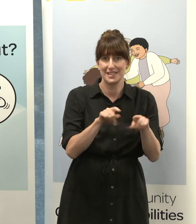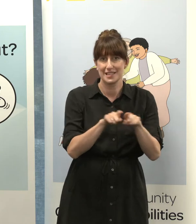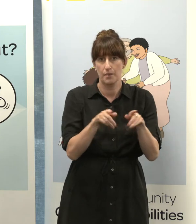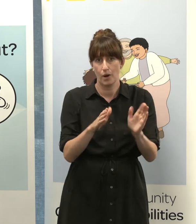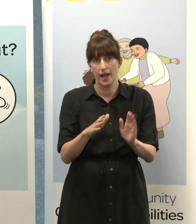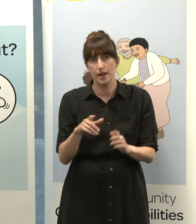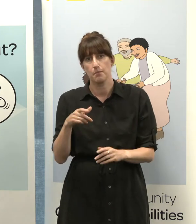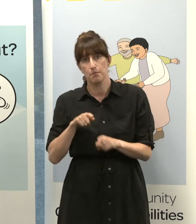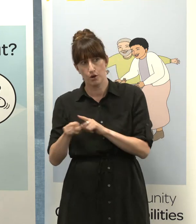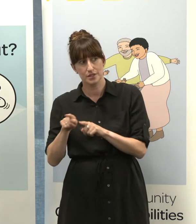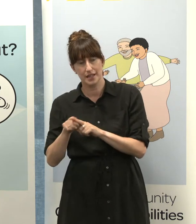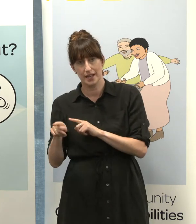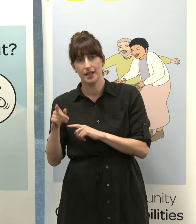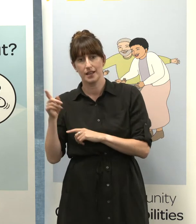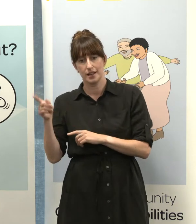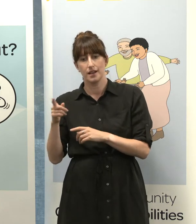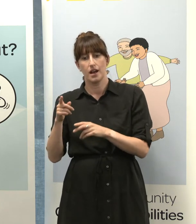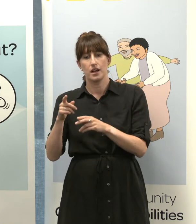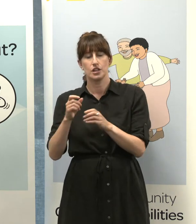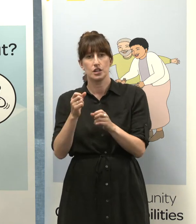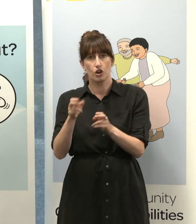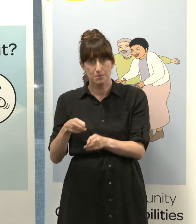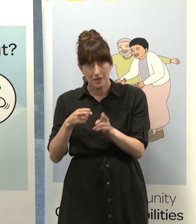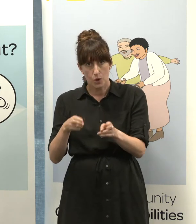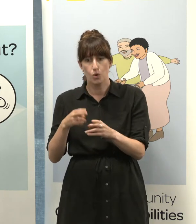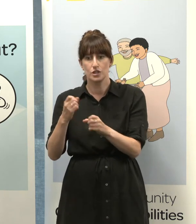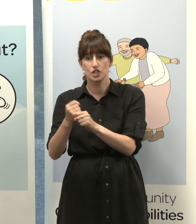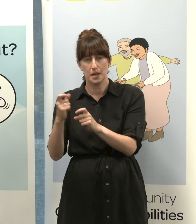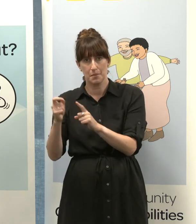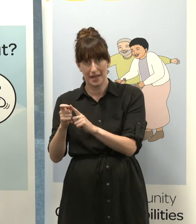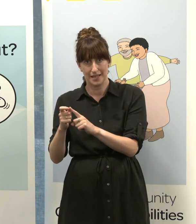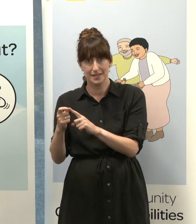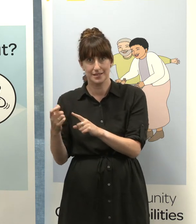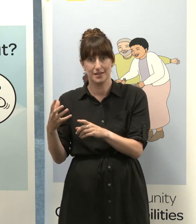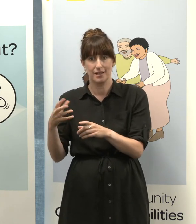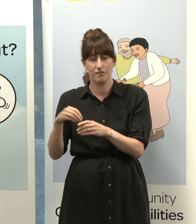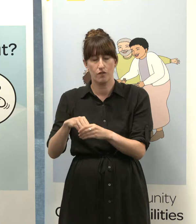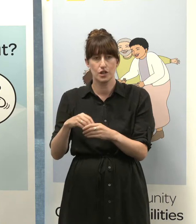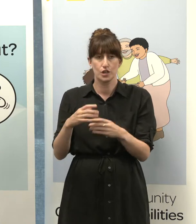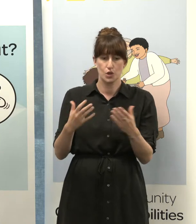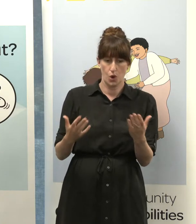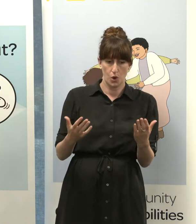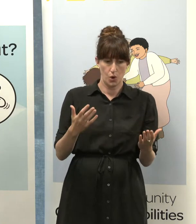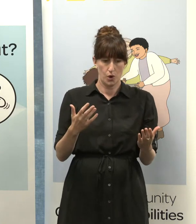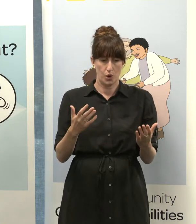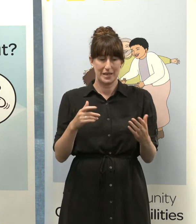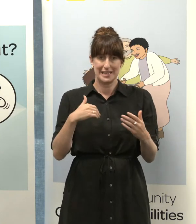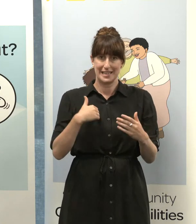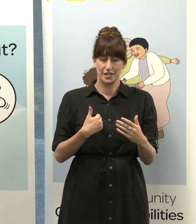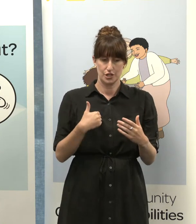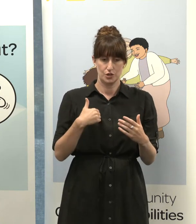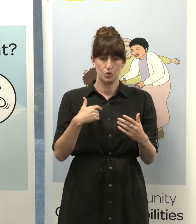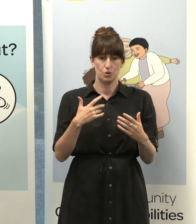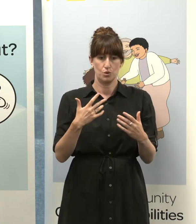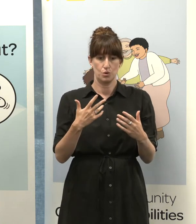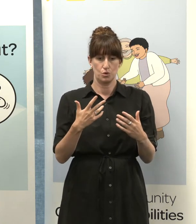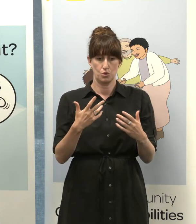database. But with the public health units not so involved now,